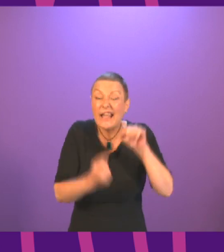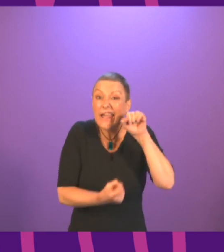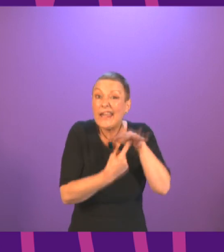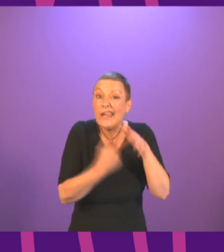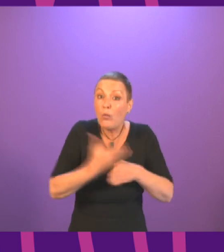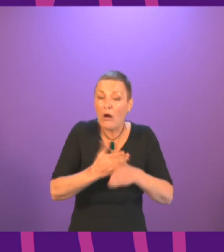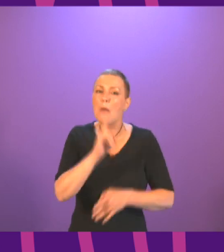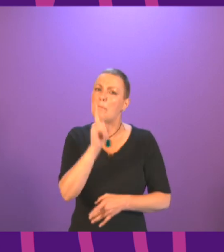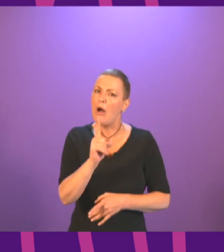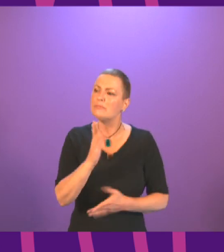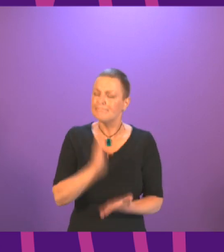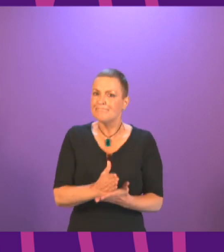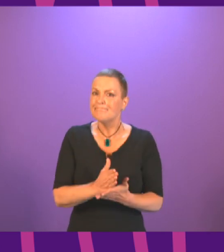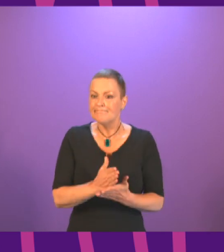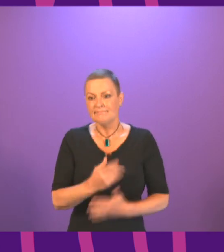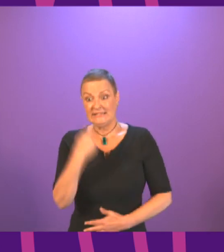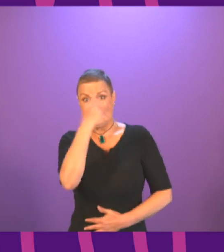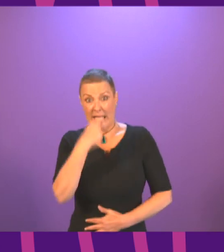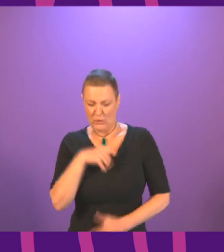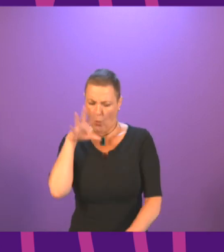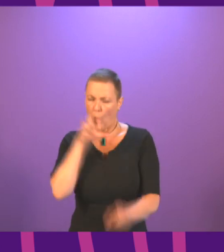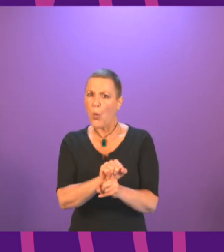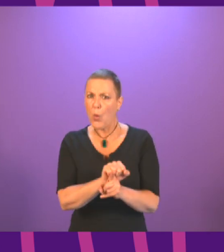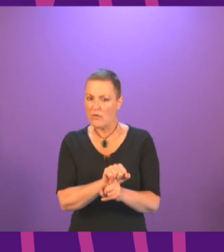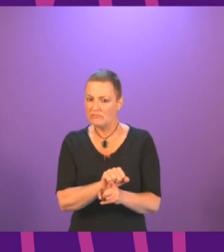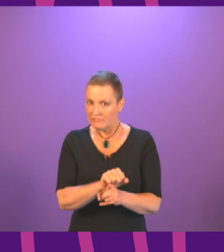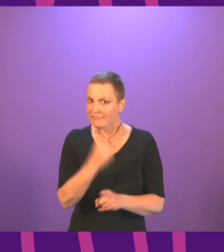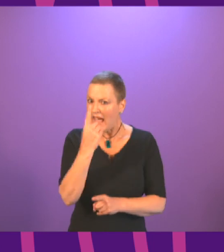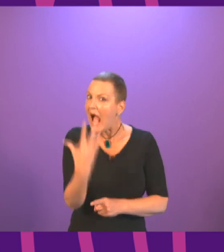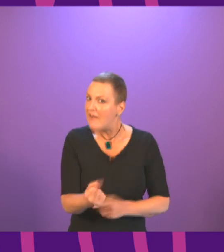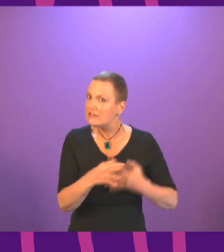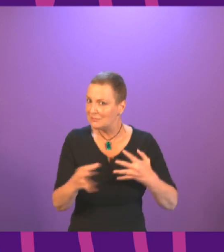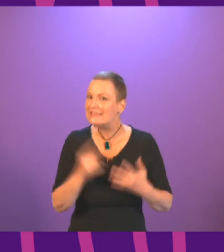workers. The current test for Covid is highly effective at detecting the virus in individuals